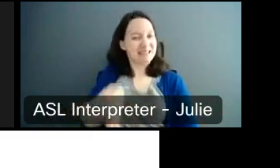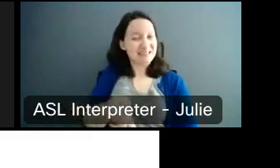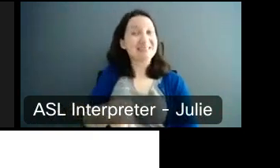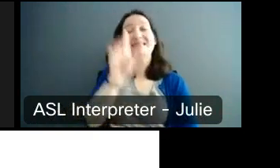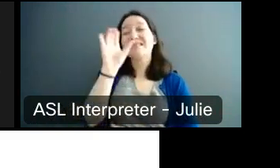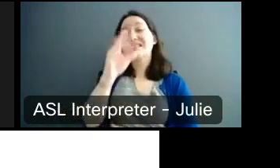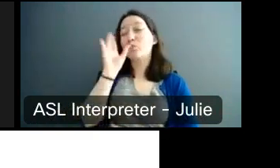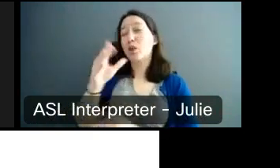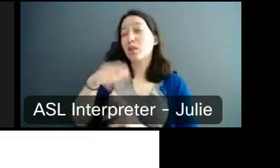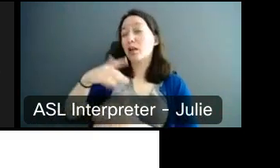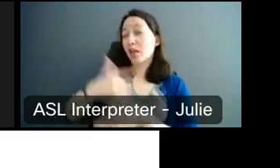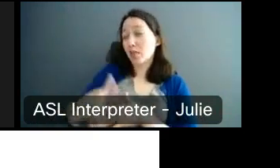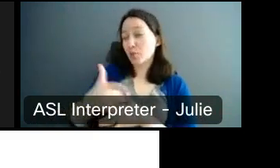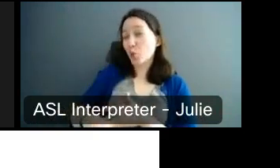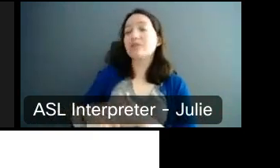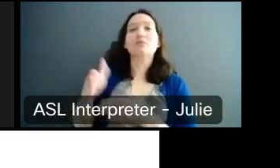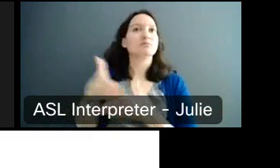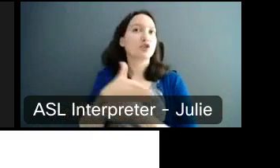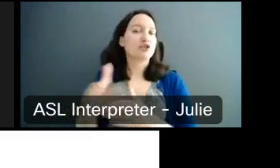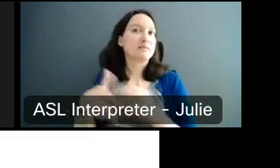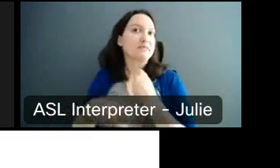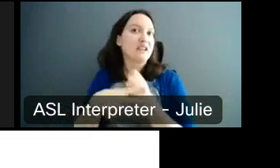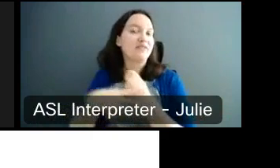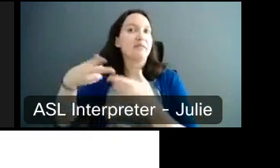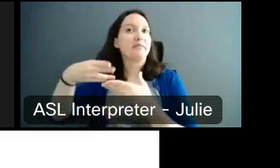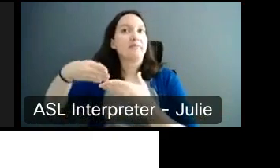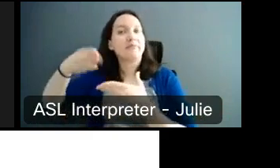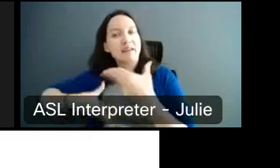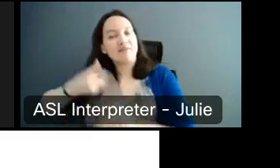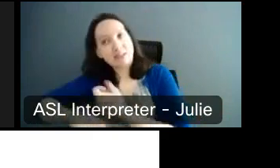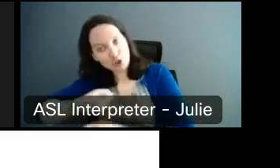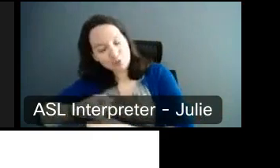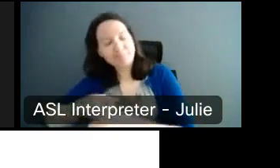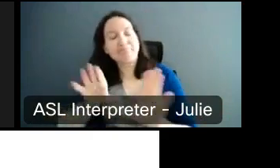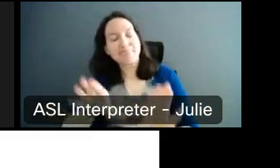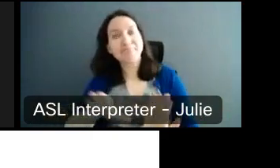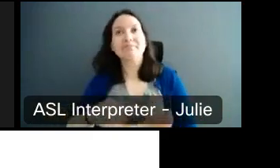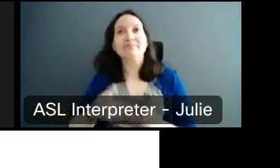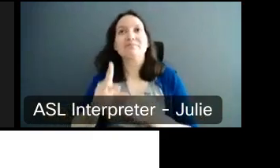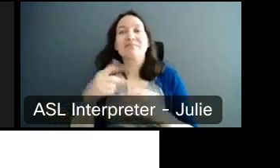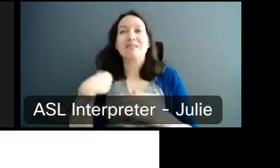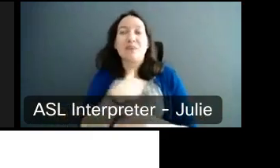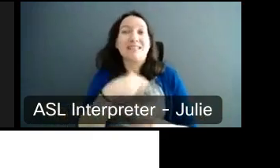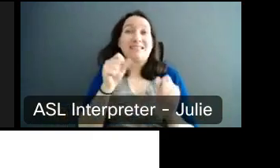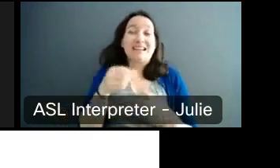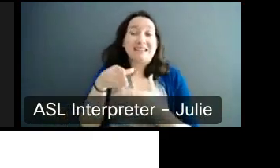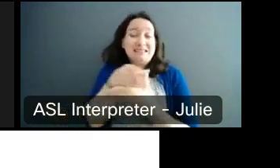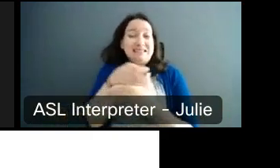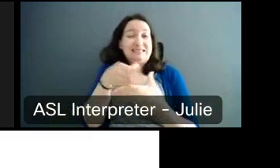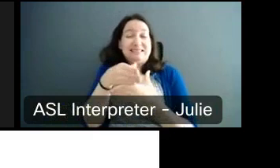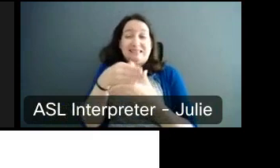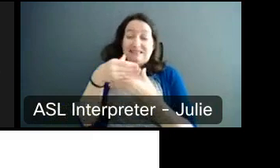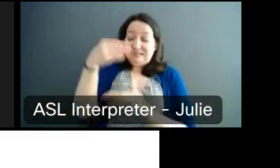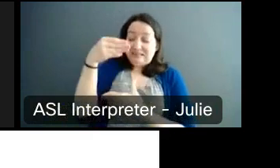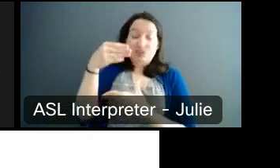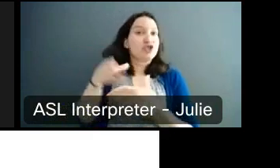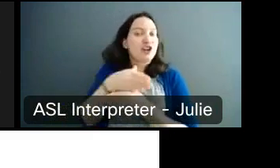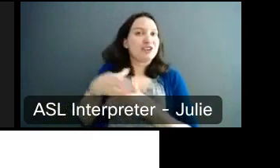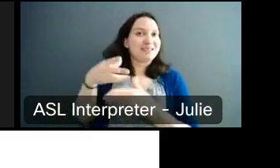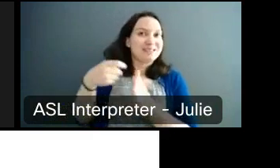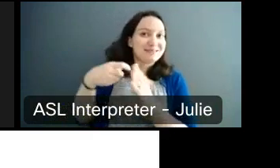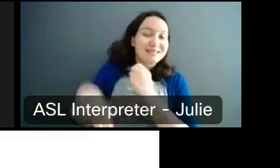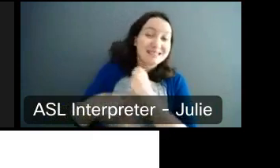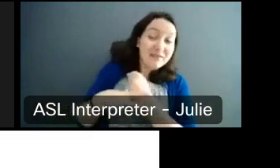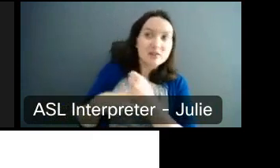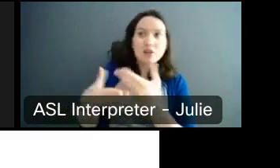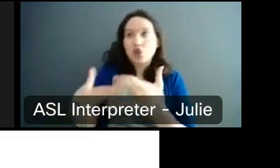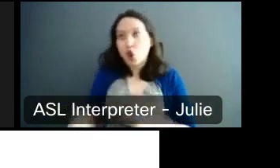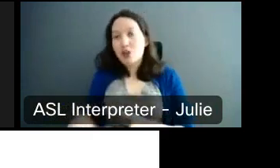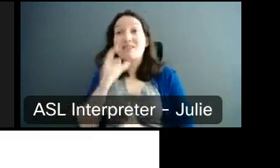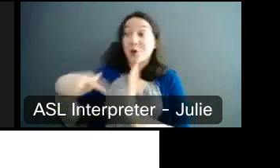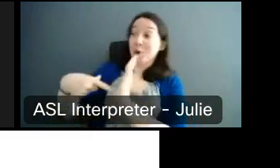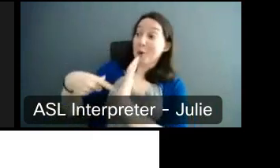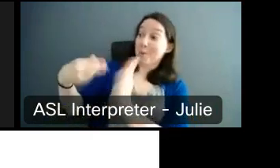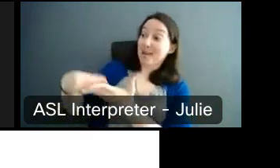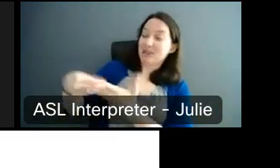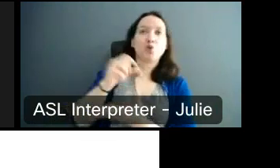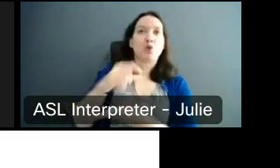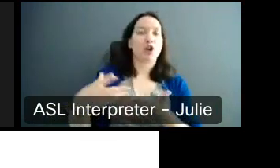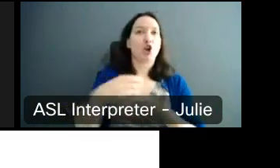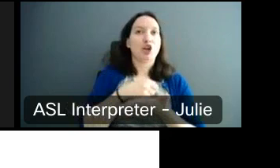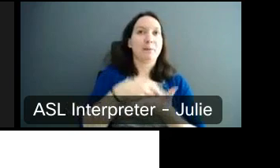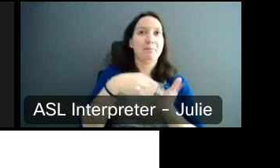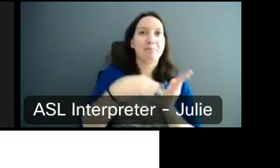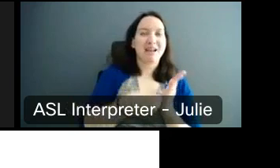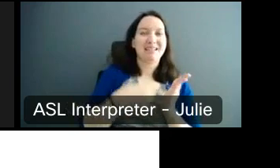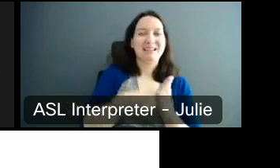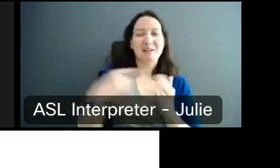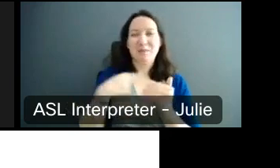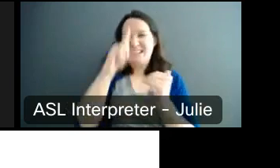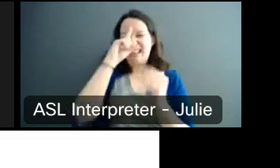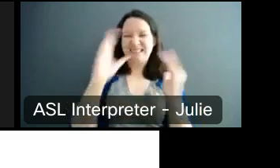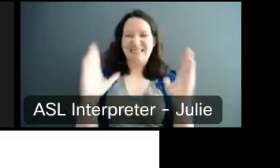Uh, for shared, uh, savings by the end of the year again, it is a, a window within which, uh, of certain shared savings or loss that you do not either owe money back or earn money. We think we are outside of that window will be able to, um.